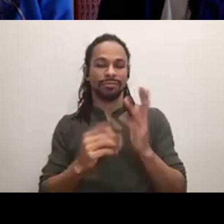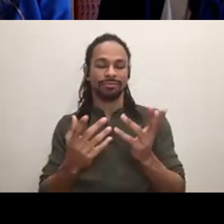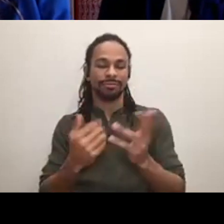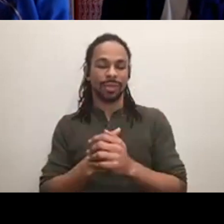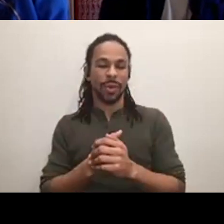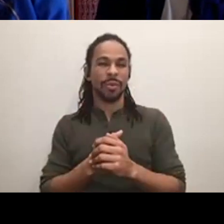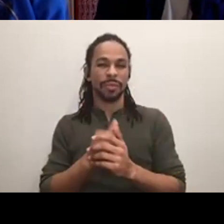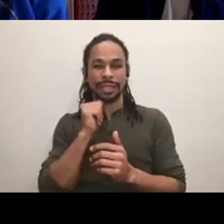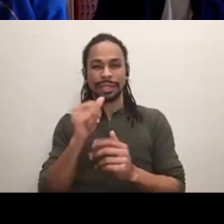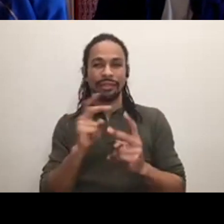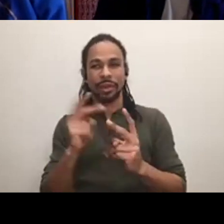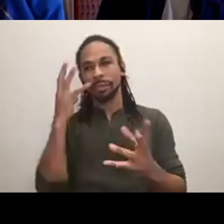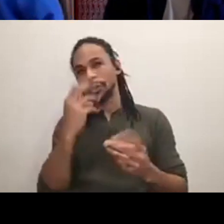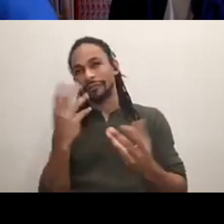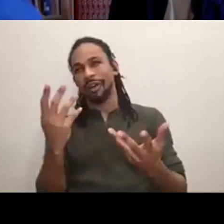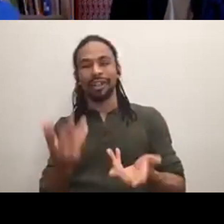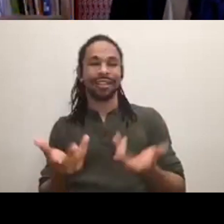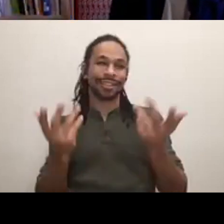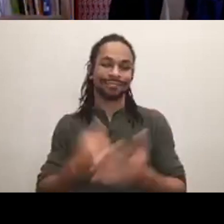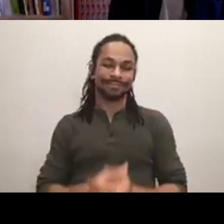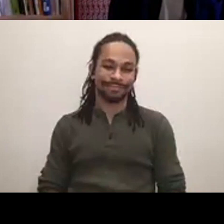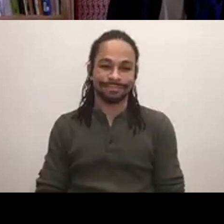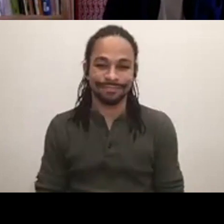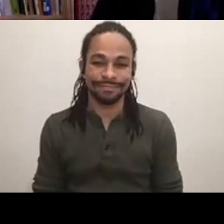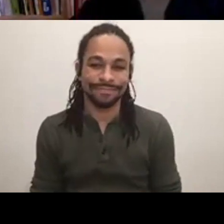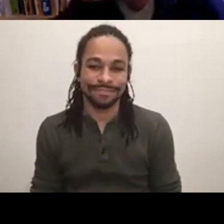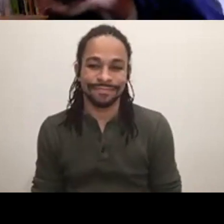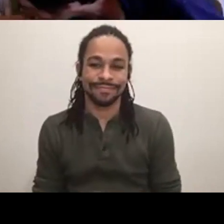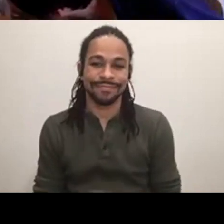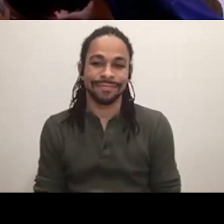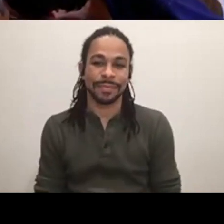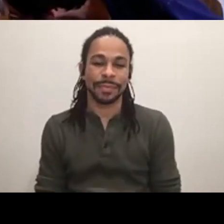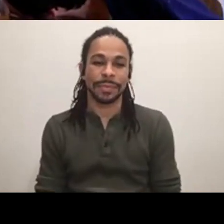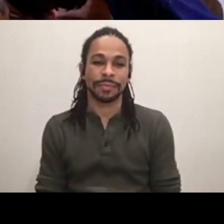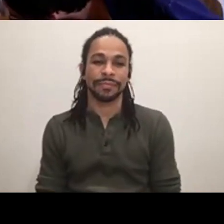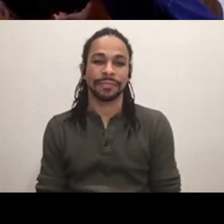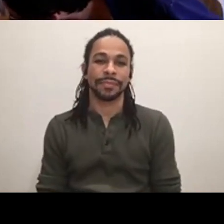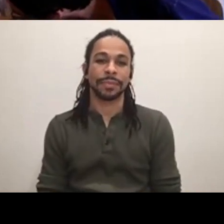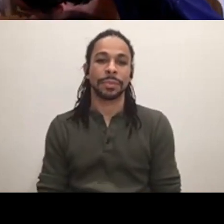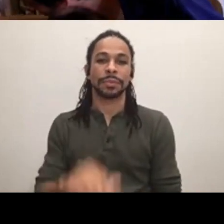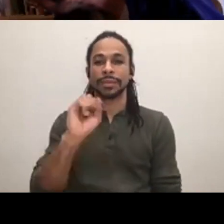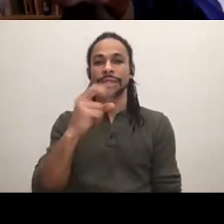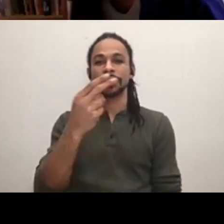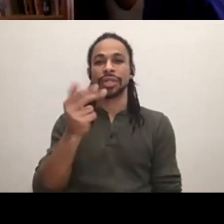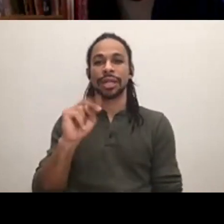tall grass. He faces away from us and towards green trees, bushes, and a mountain in the